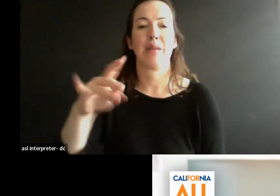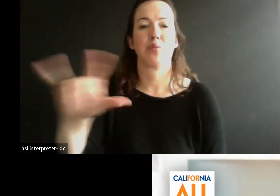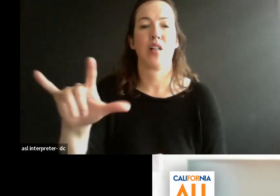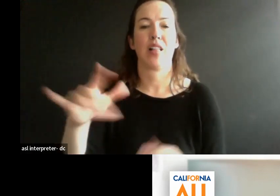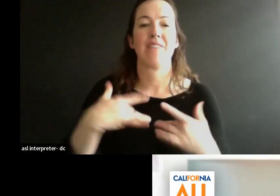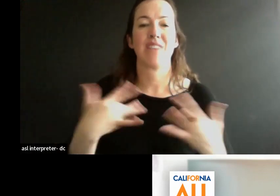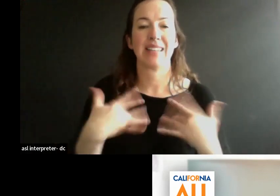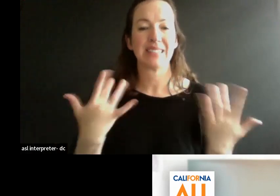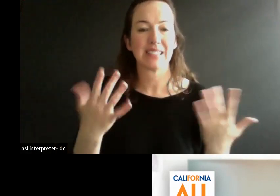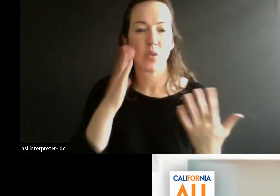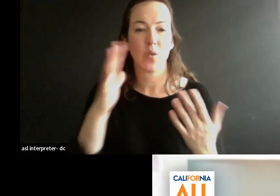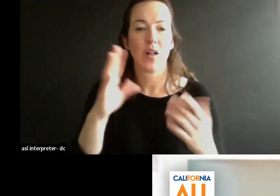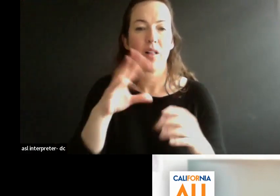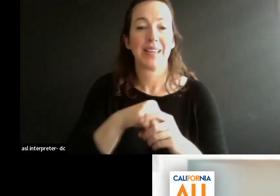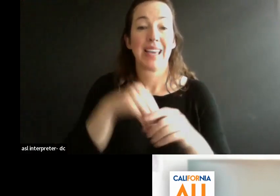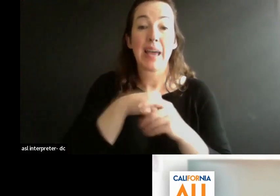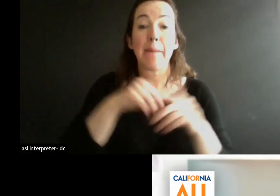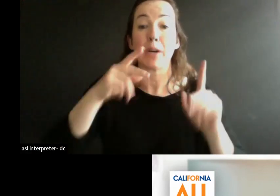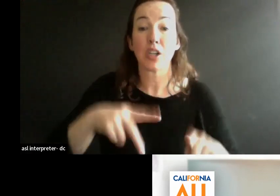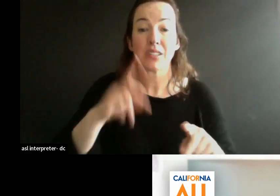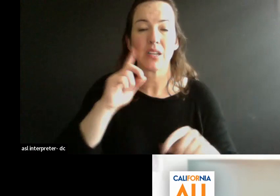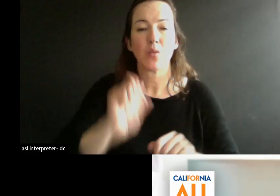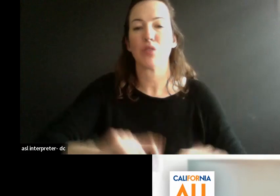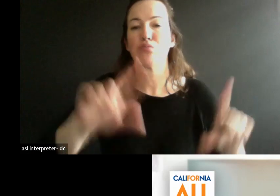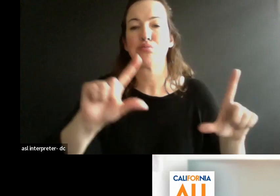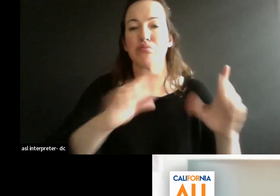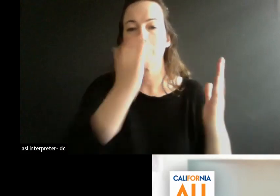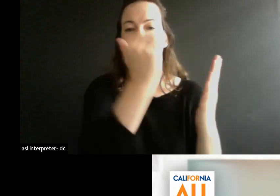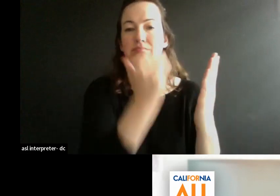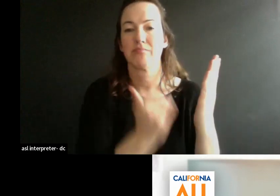are going to be the in-person events. Those will be going up on our website, and we look